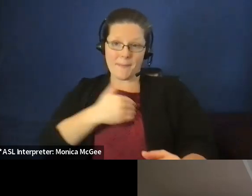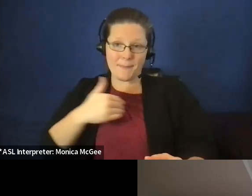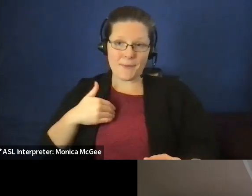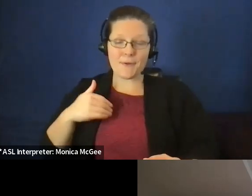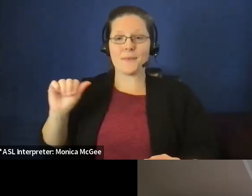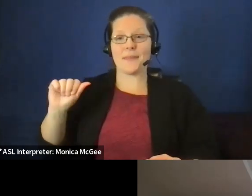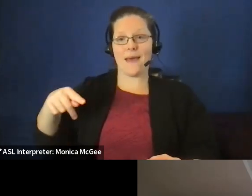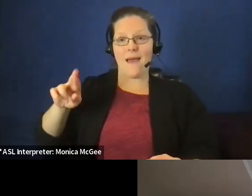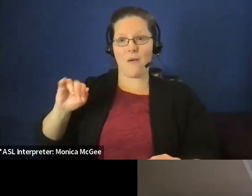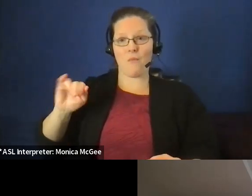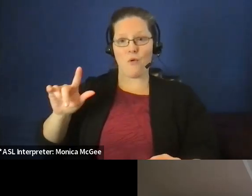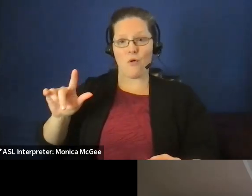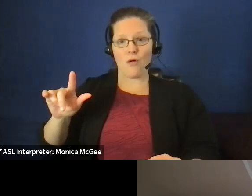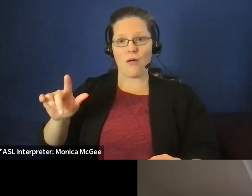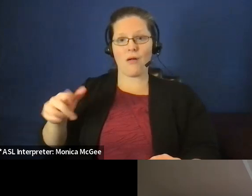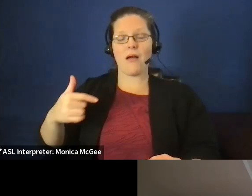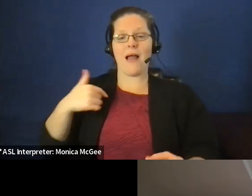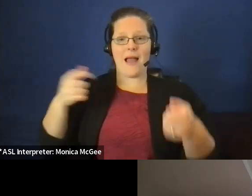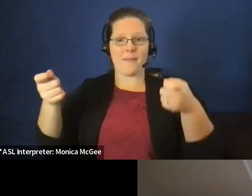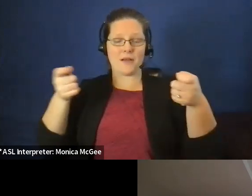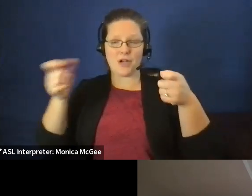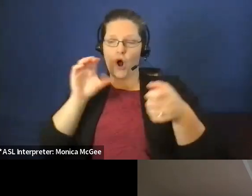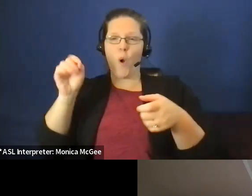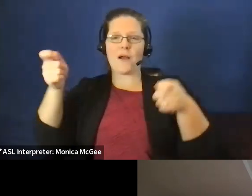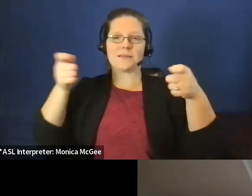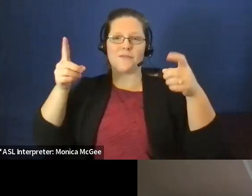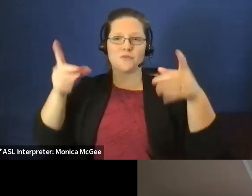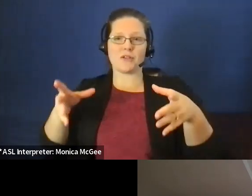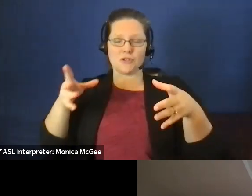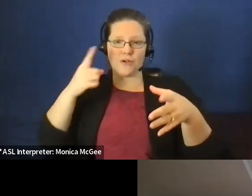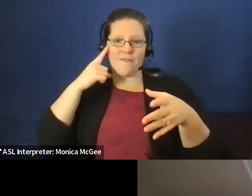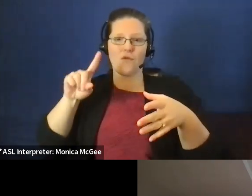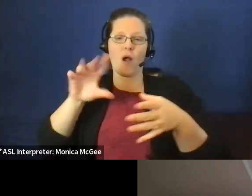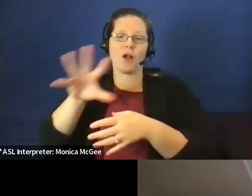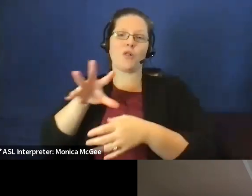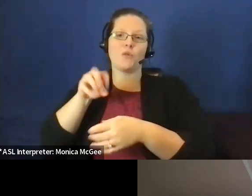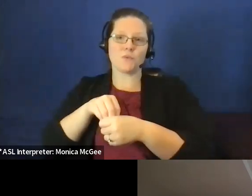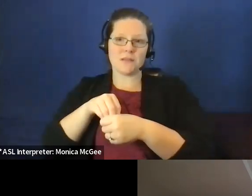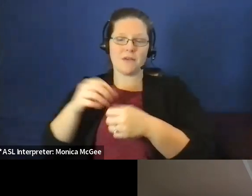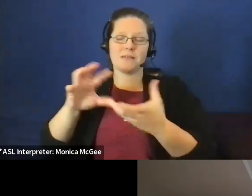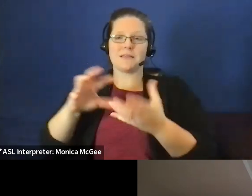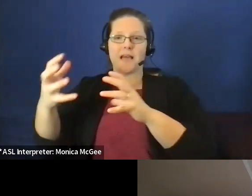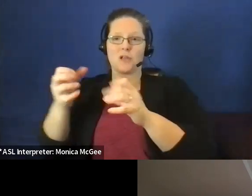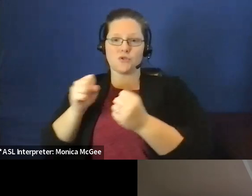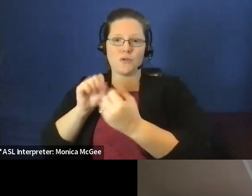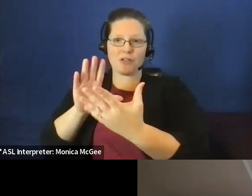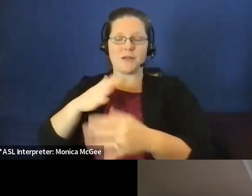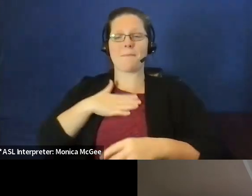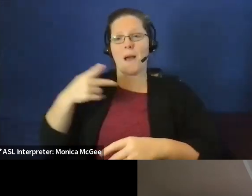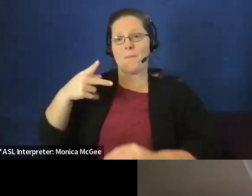GERMÁN: This is Germán. Thank you so much. My name is Germán Parodi. I